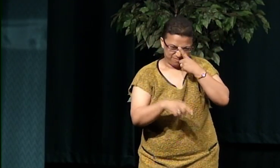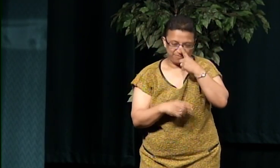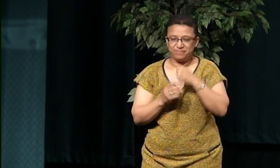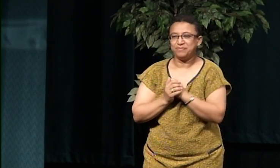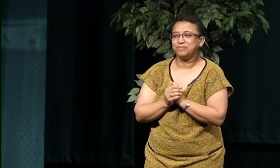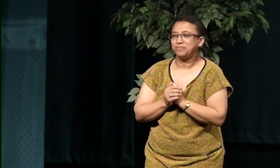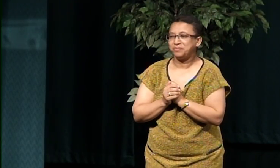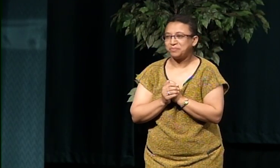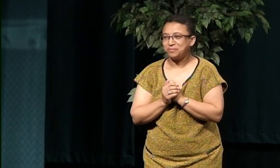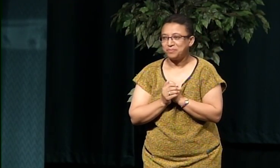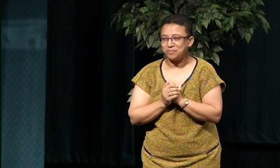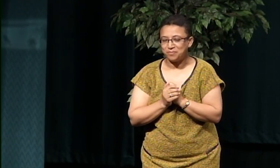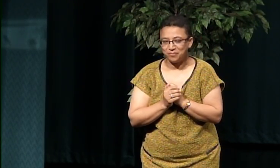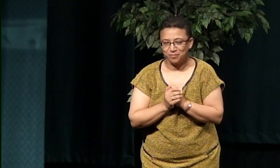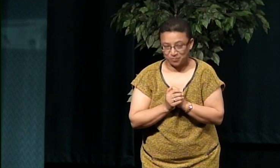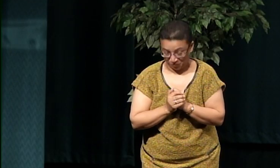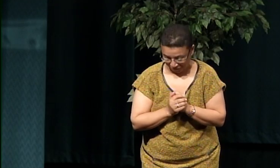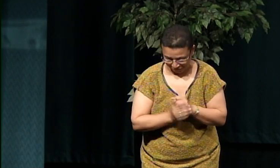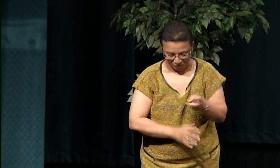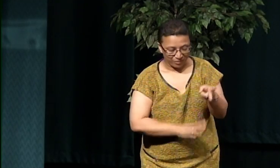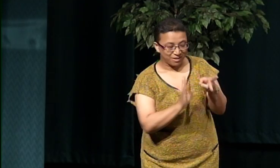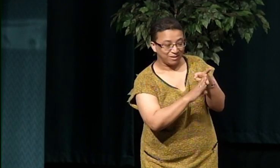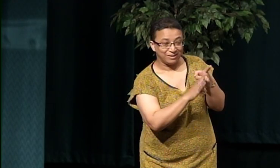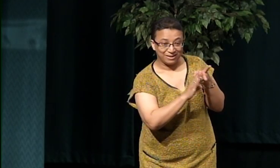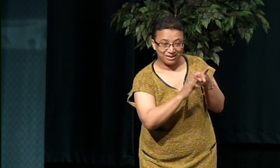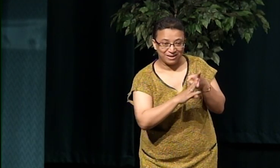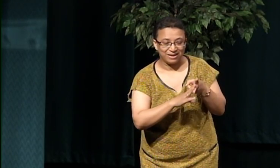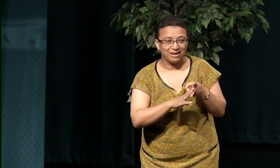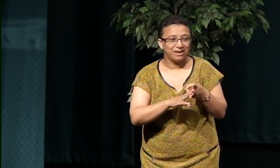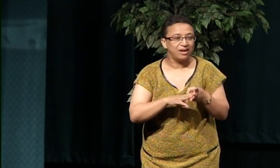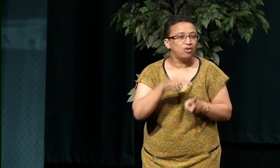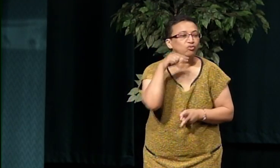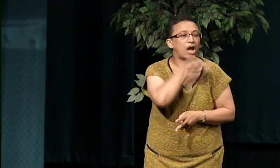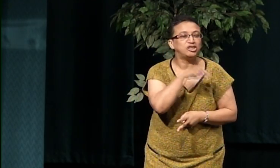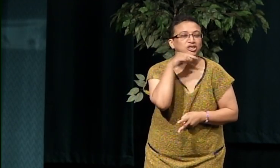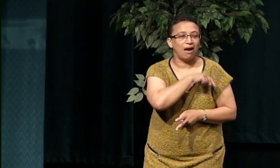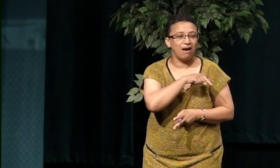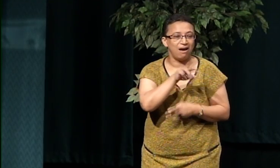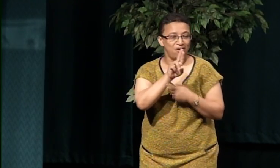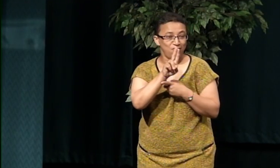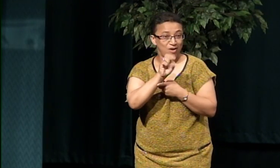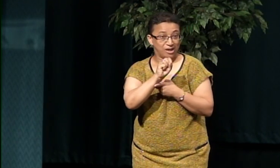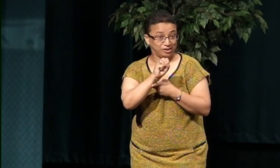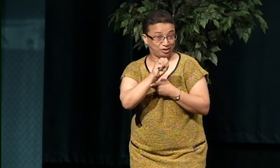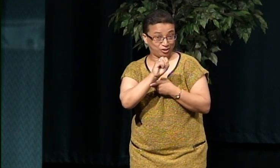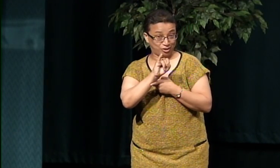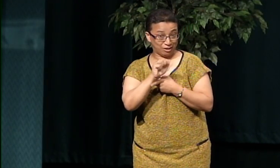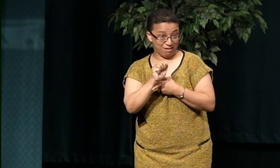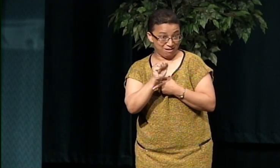Now we have to think about why that protest took place and hold onto that for just a second. Okay?